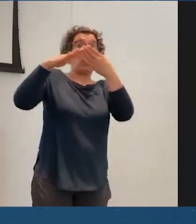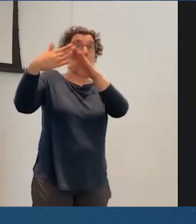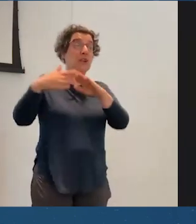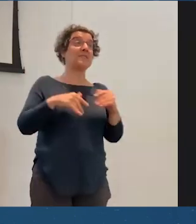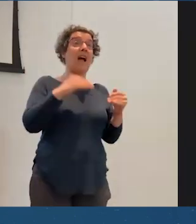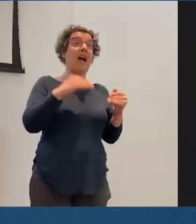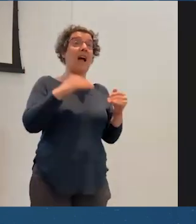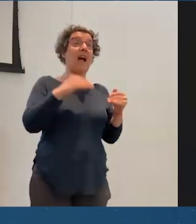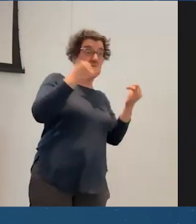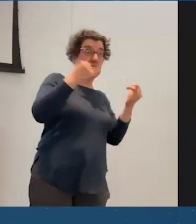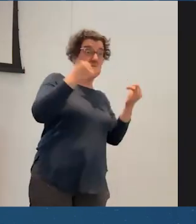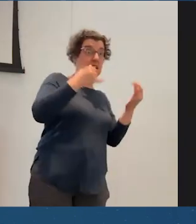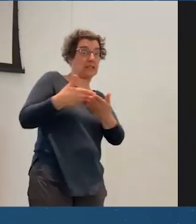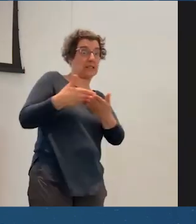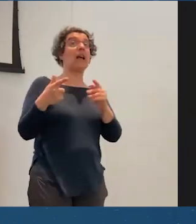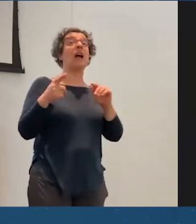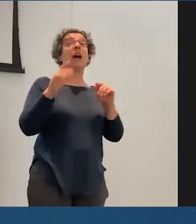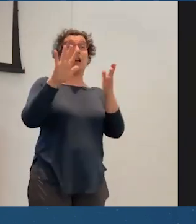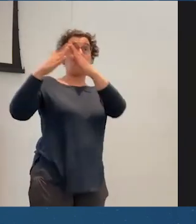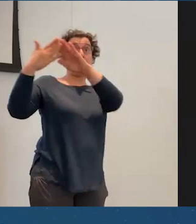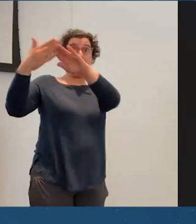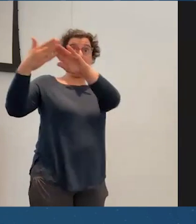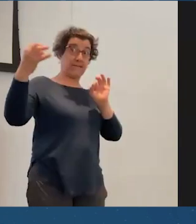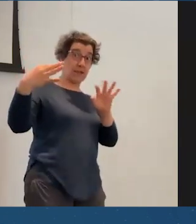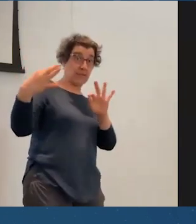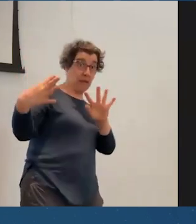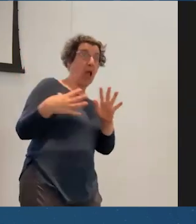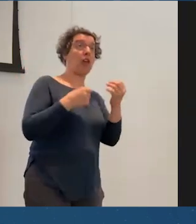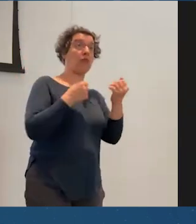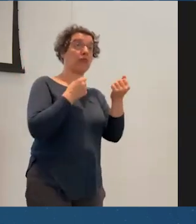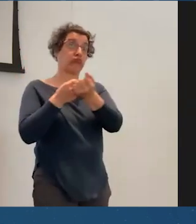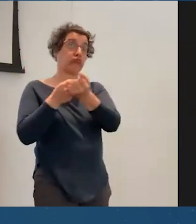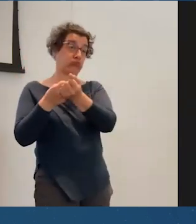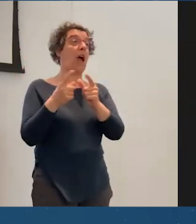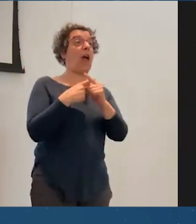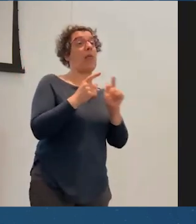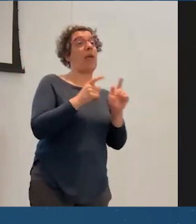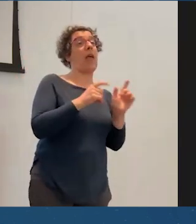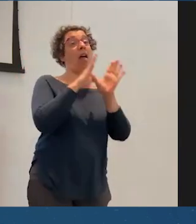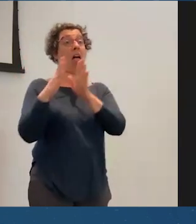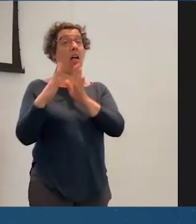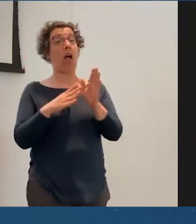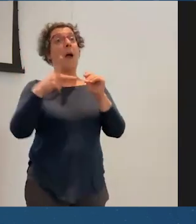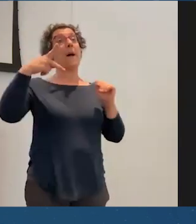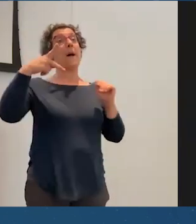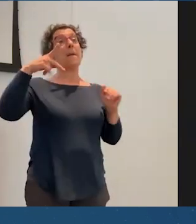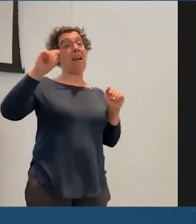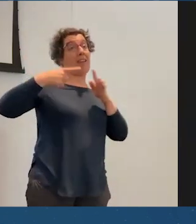get feedback from broader-- from the broader community, and then continuing to pilot and learn?